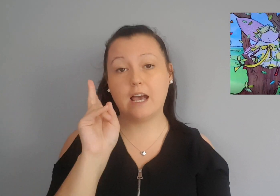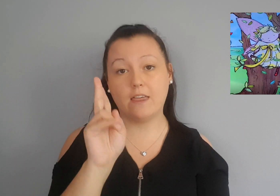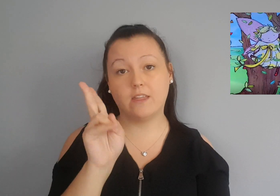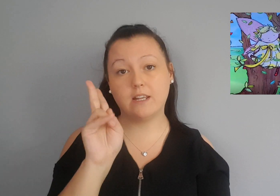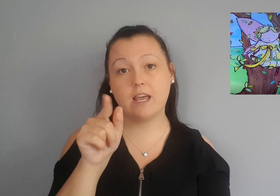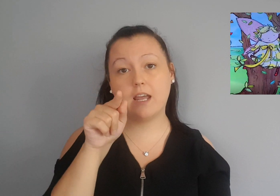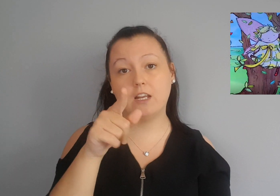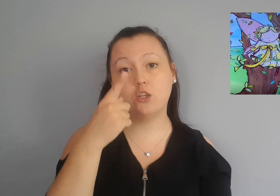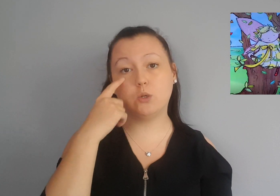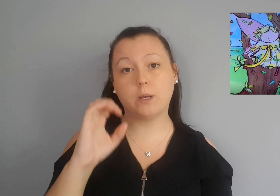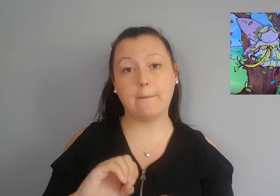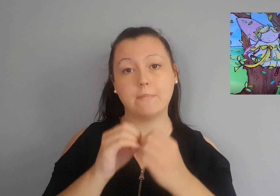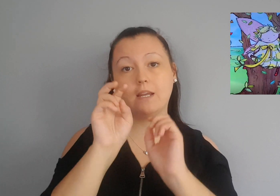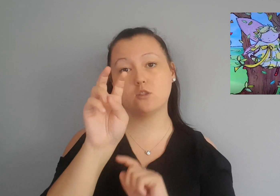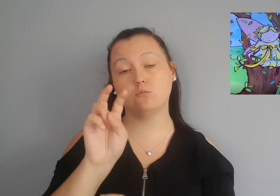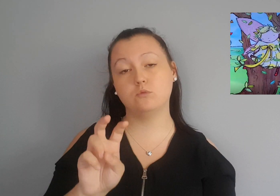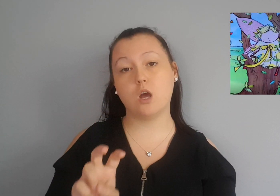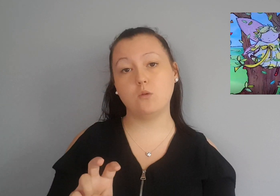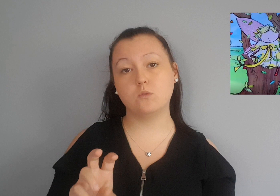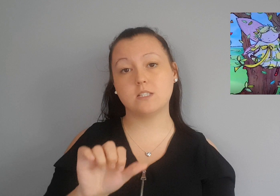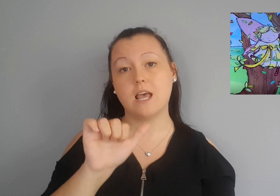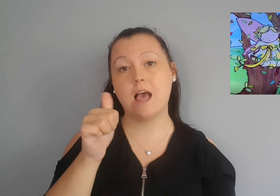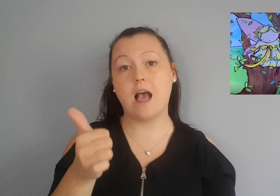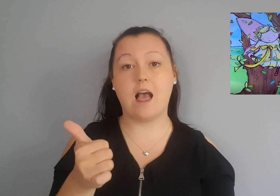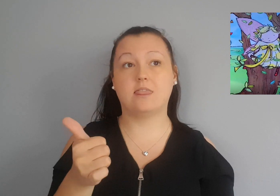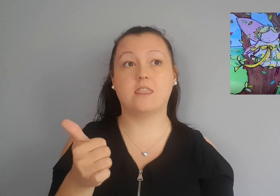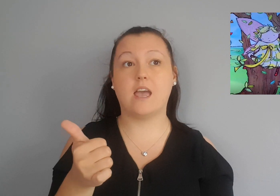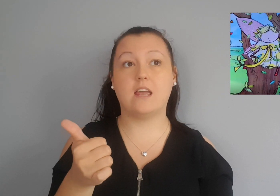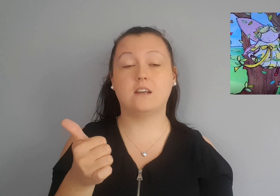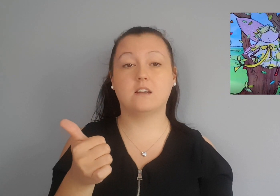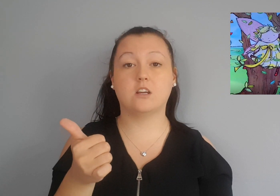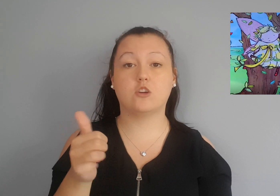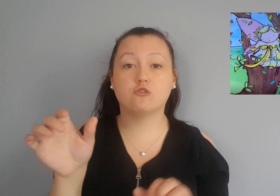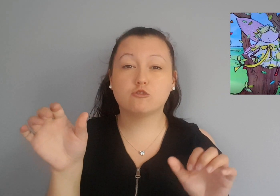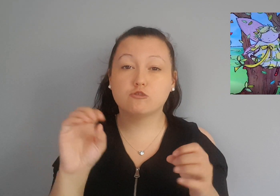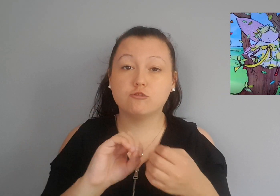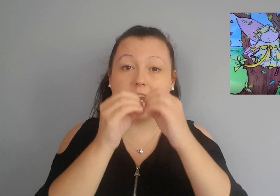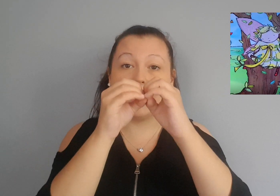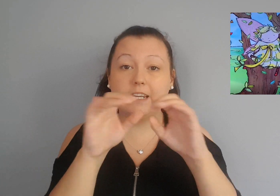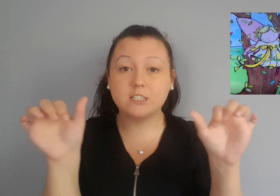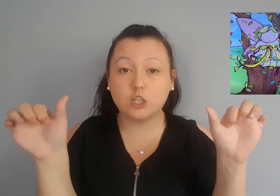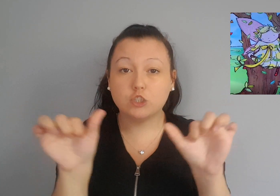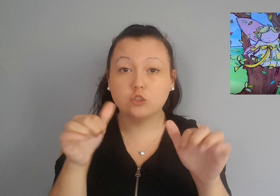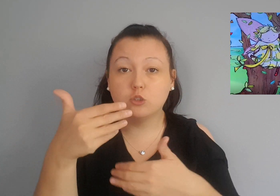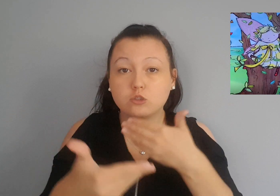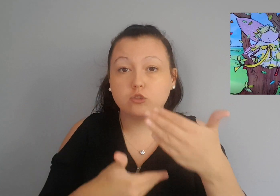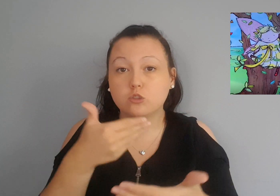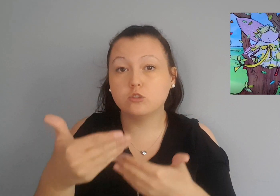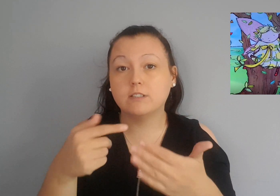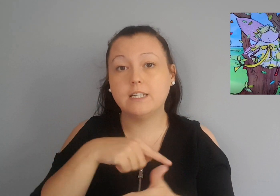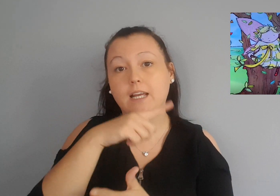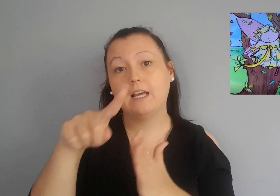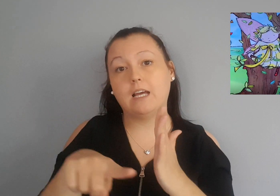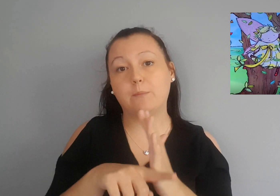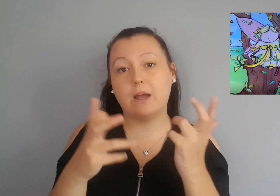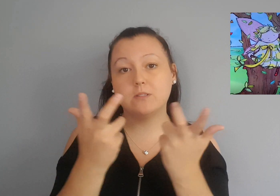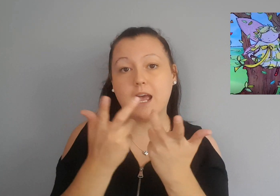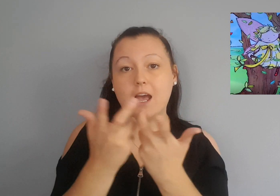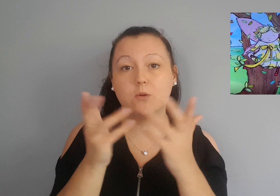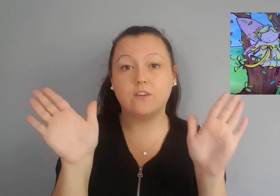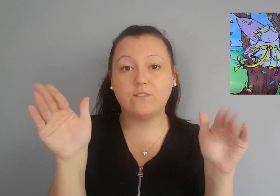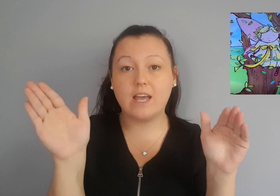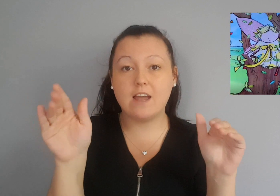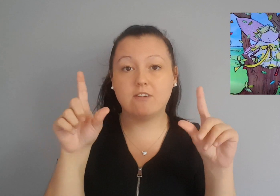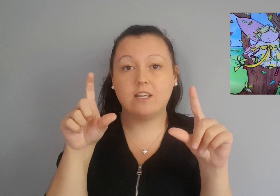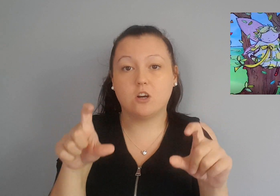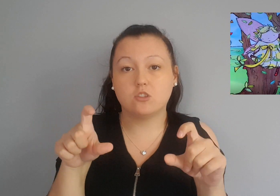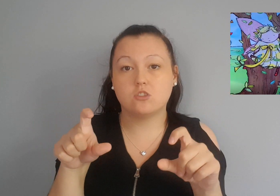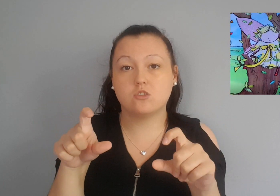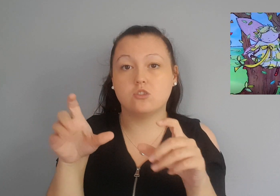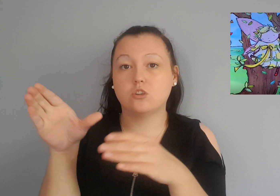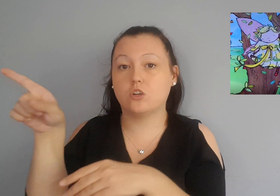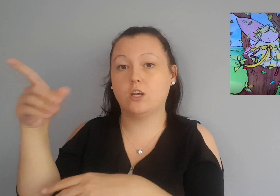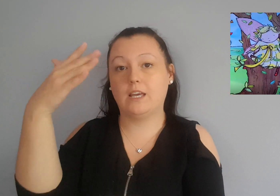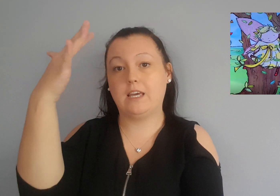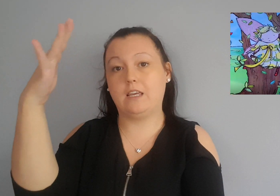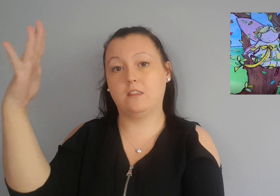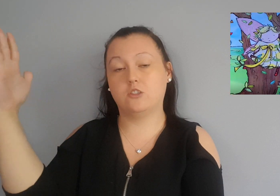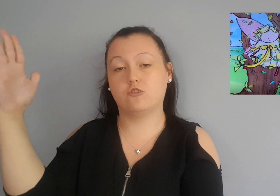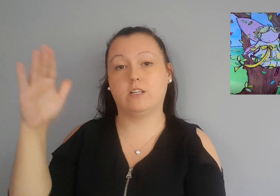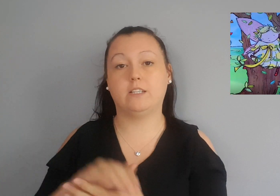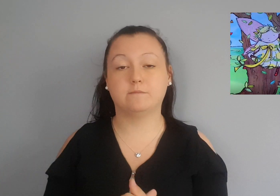And then again you can make some notes and then create a short story about how the fairy got stuck in the tree.